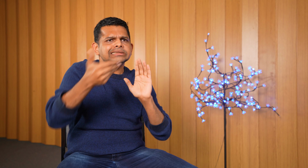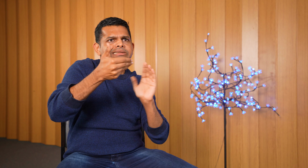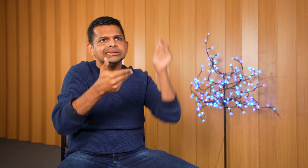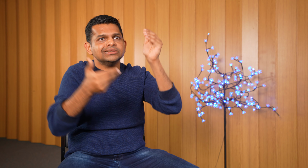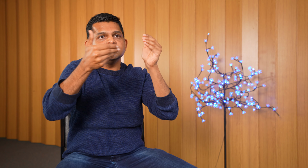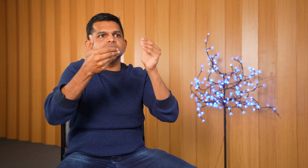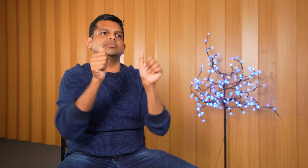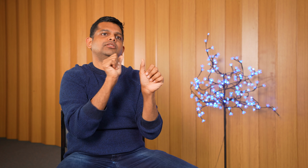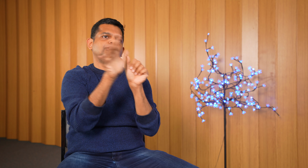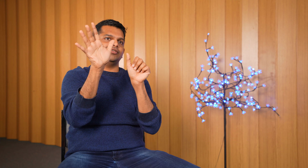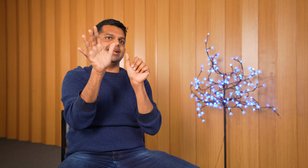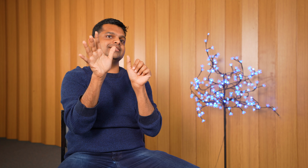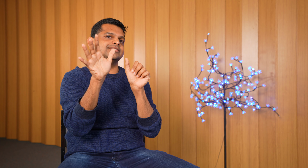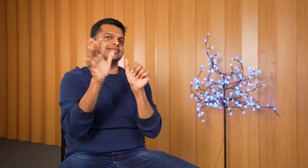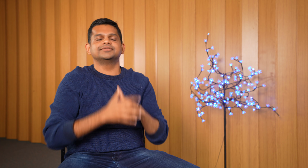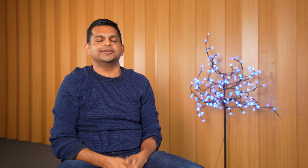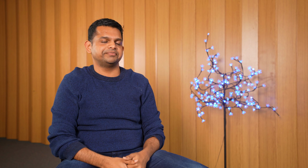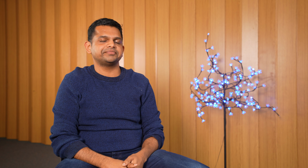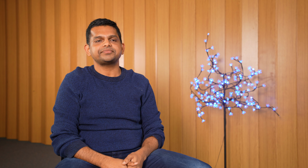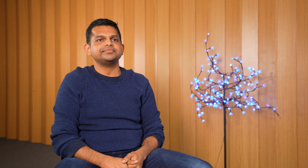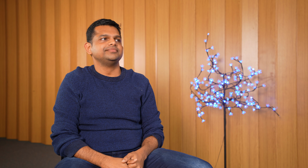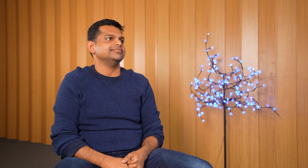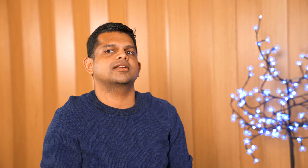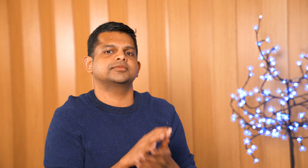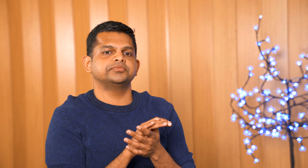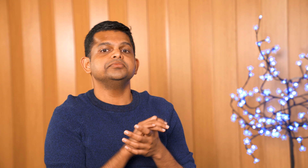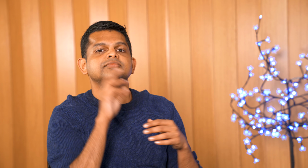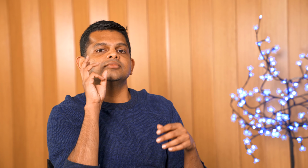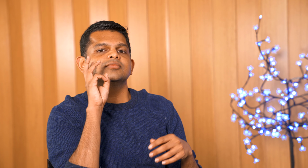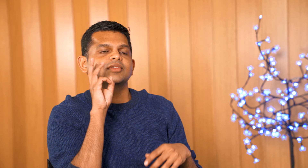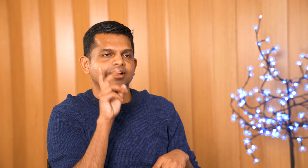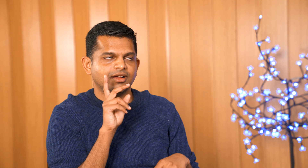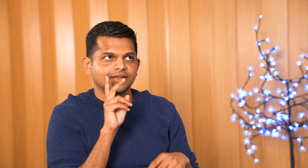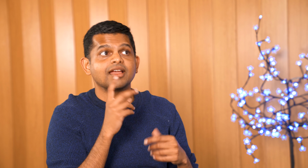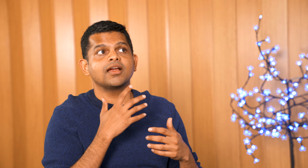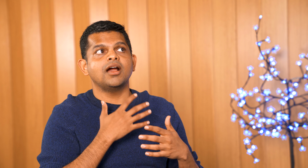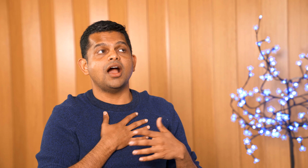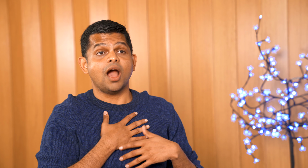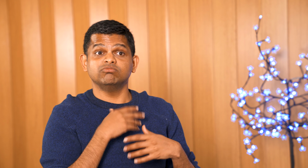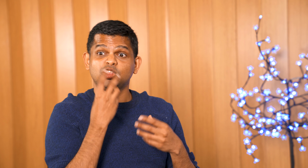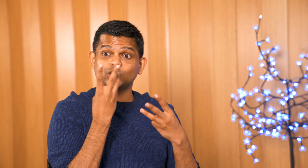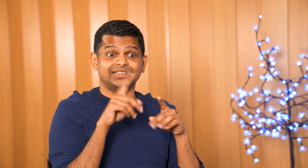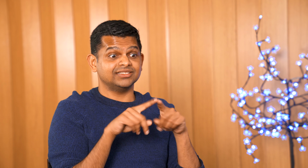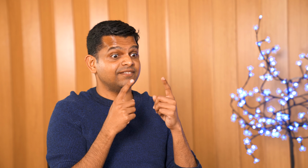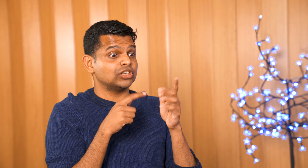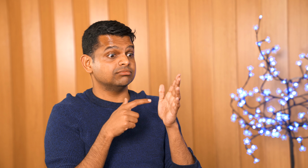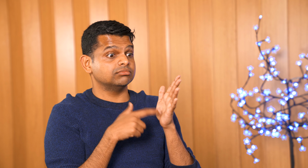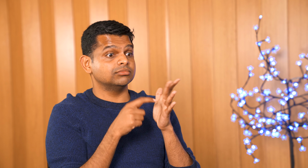But if I'm just getting A, B, C all the time then, yeah, not so much fun. So three tips for how to communicate